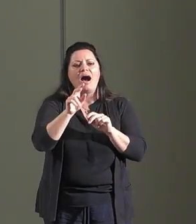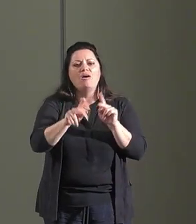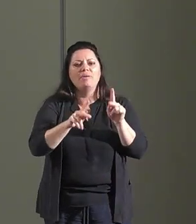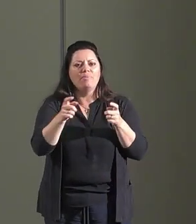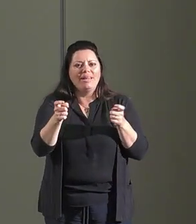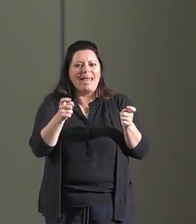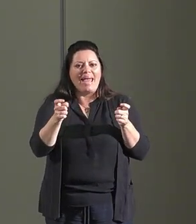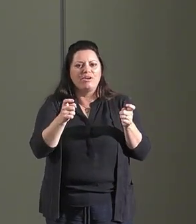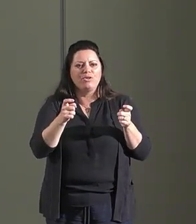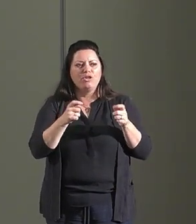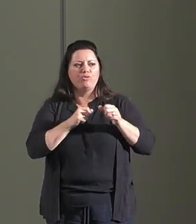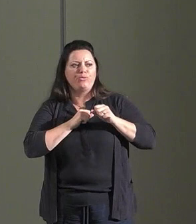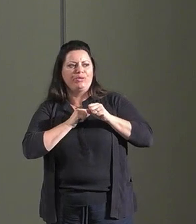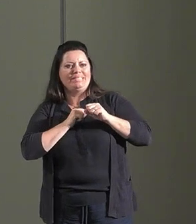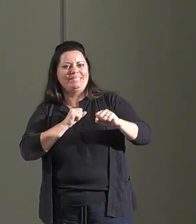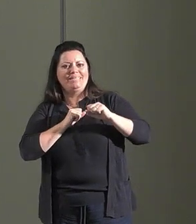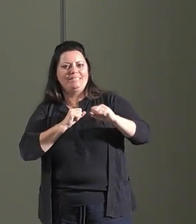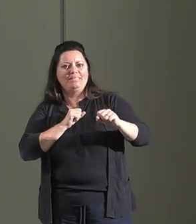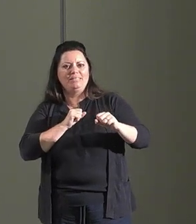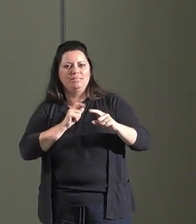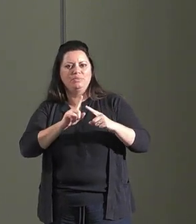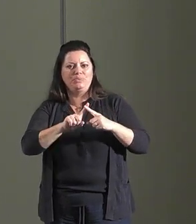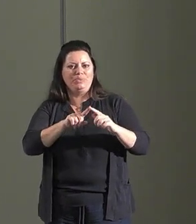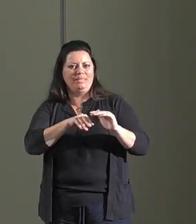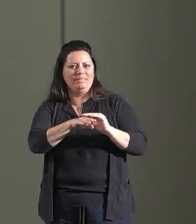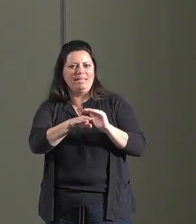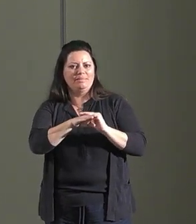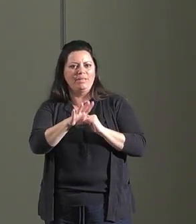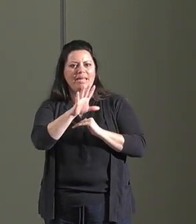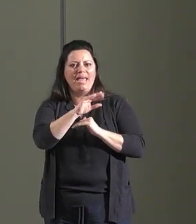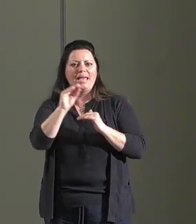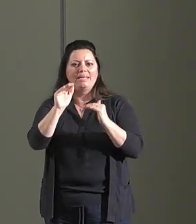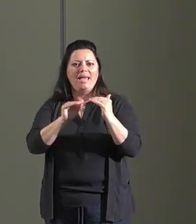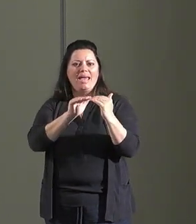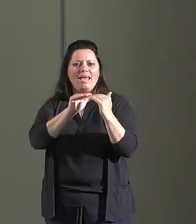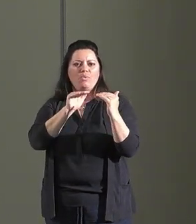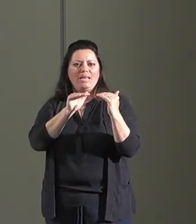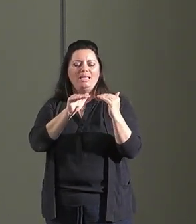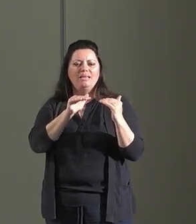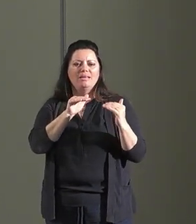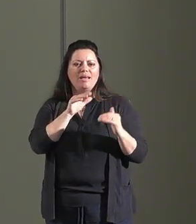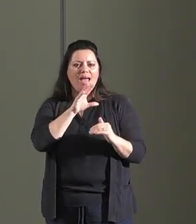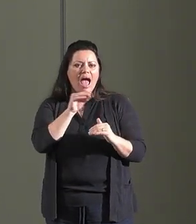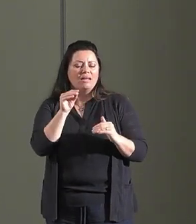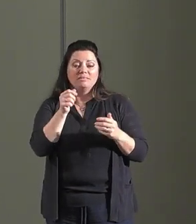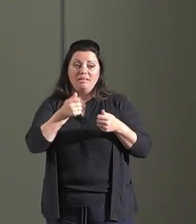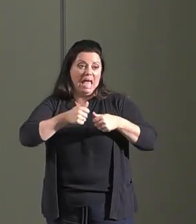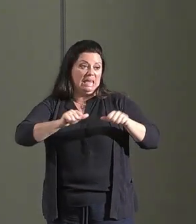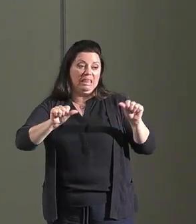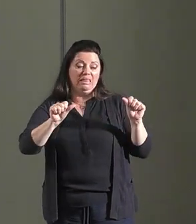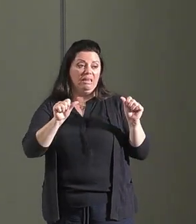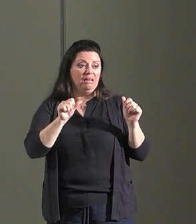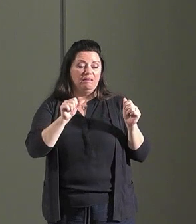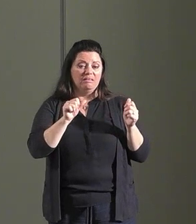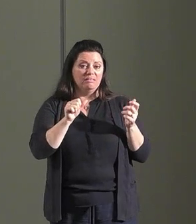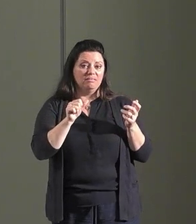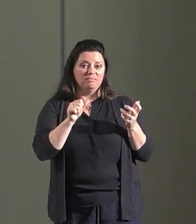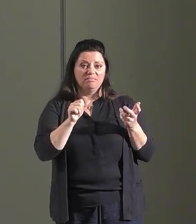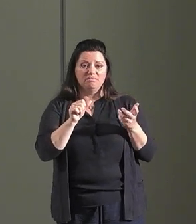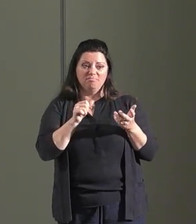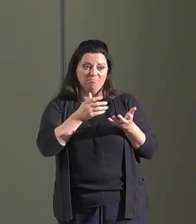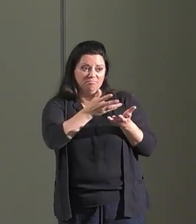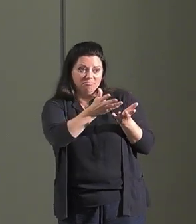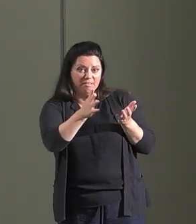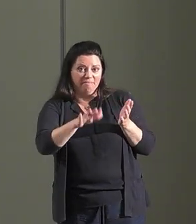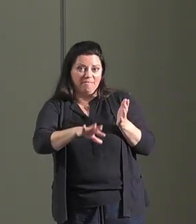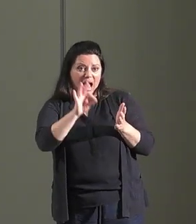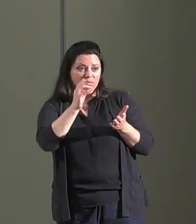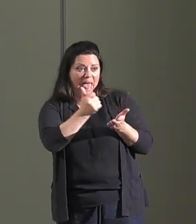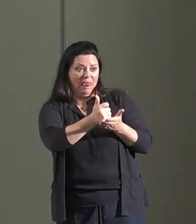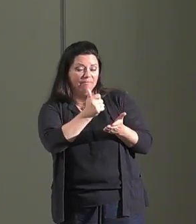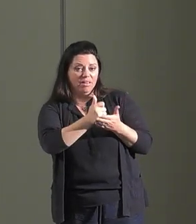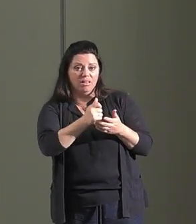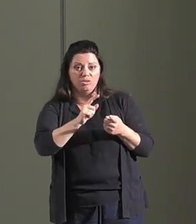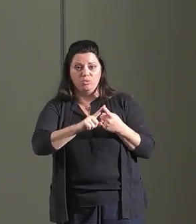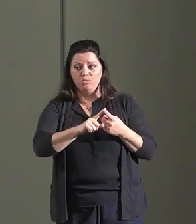resistance to accessibility and equity. And that anything that has been helpful to either of you?